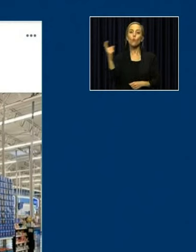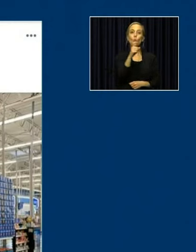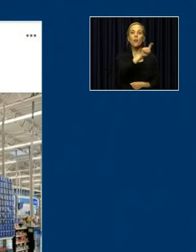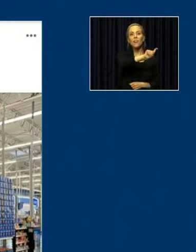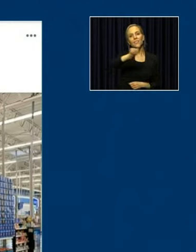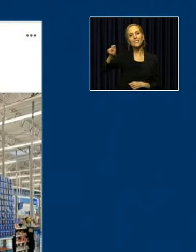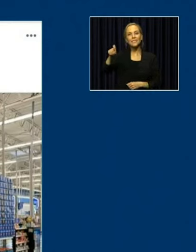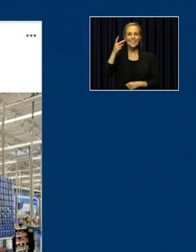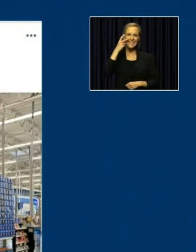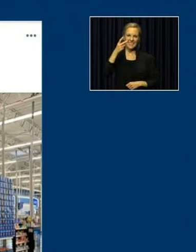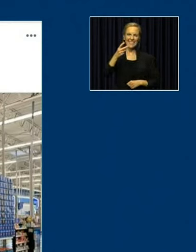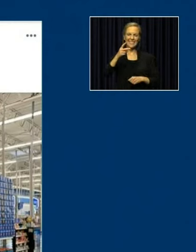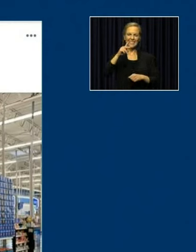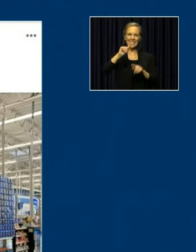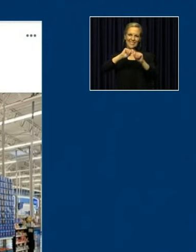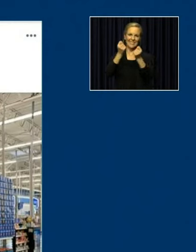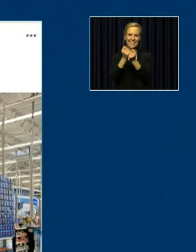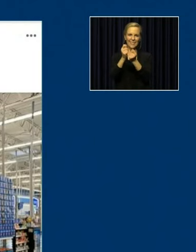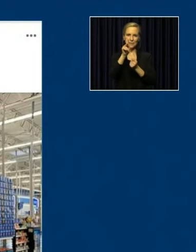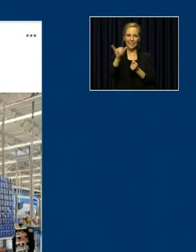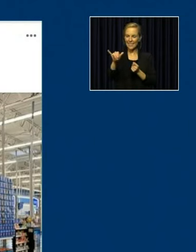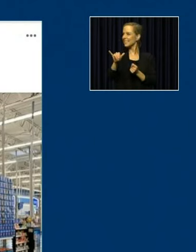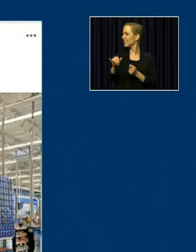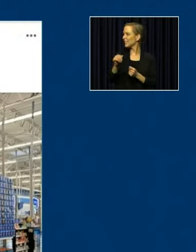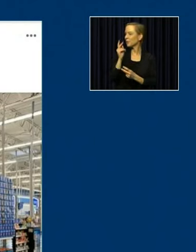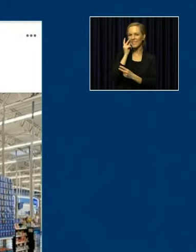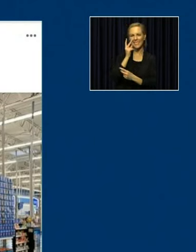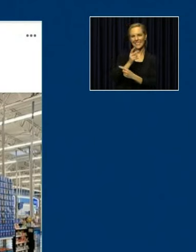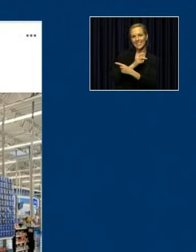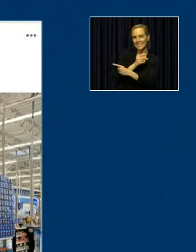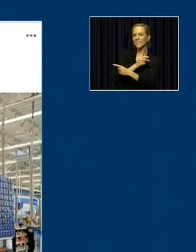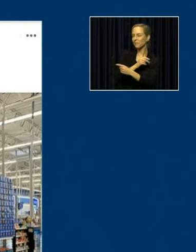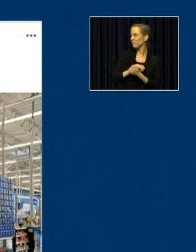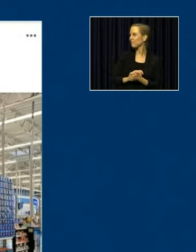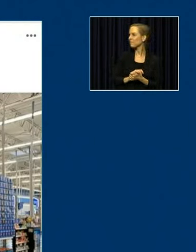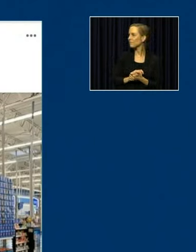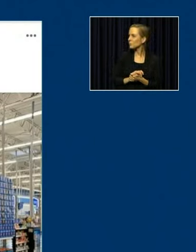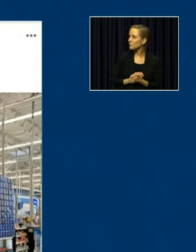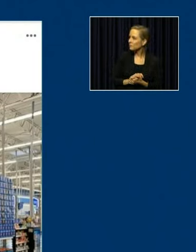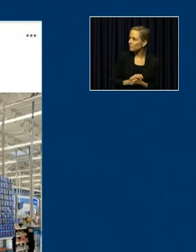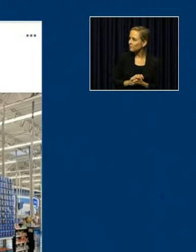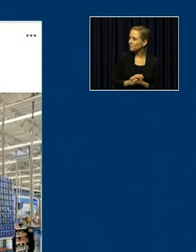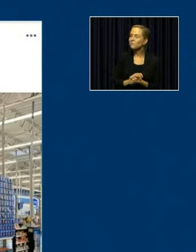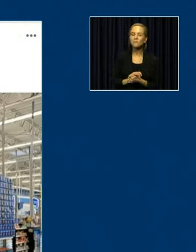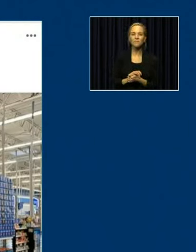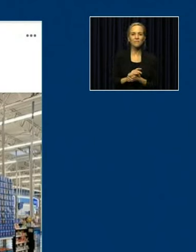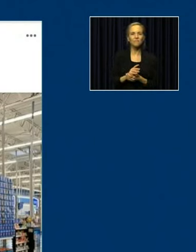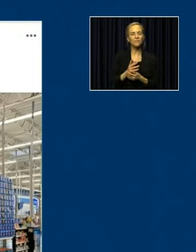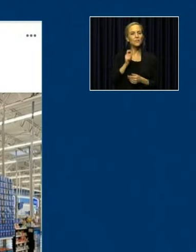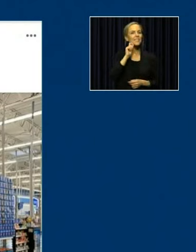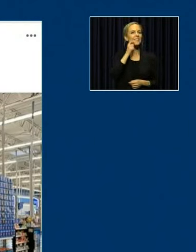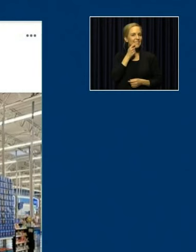REGION CENTER THAT IS LOK NEAREST TO YOUR HOME. KCCC.KY.GOV.